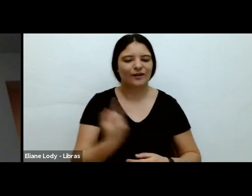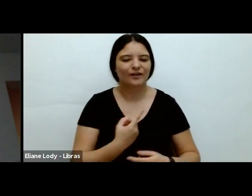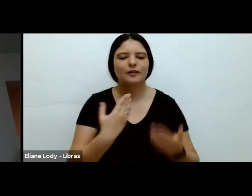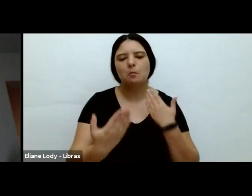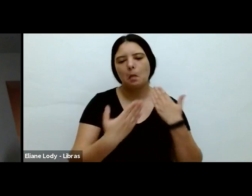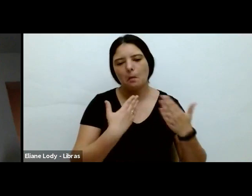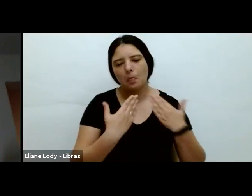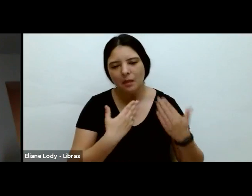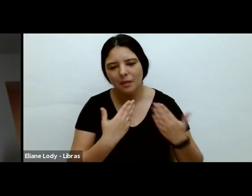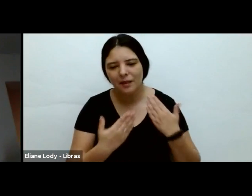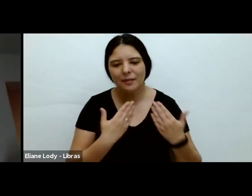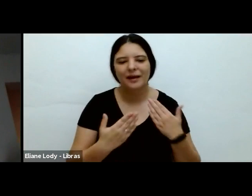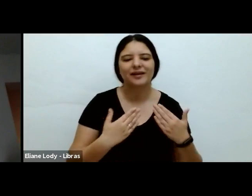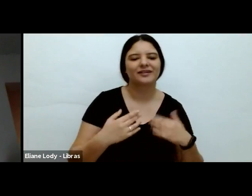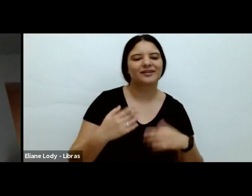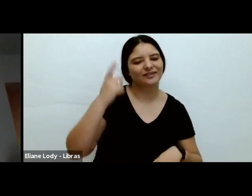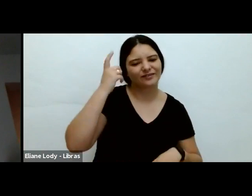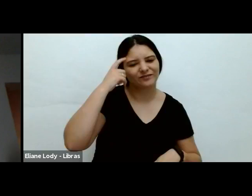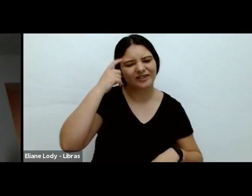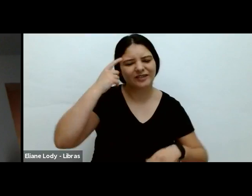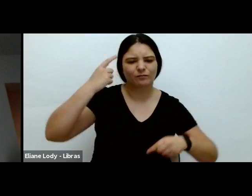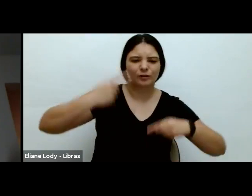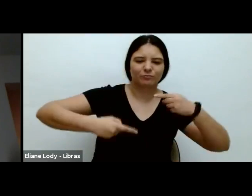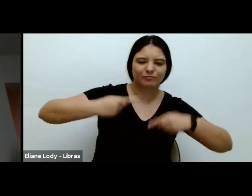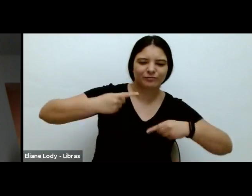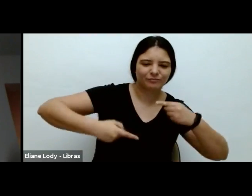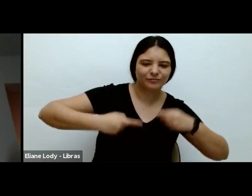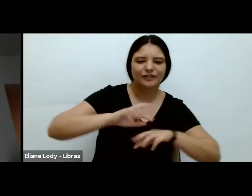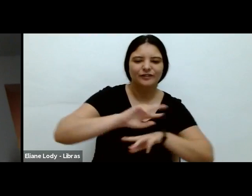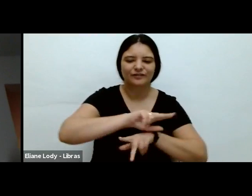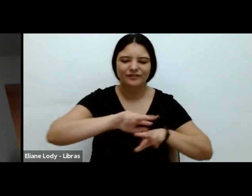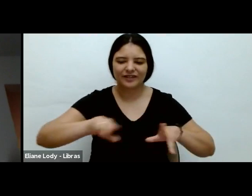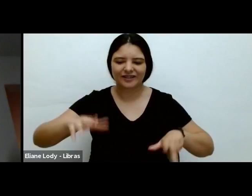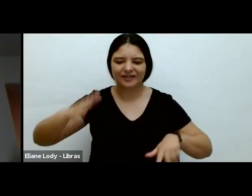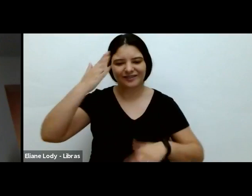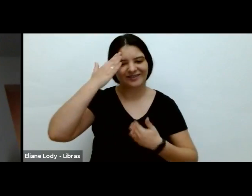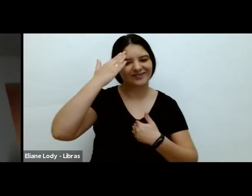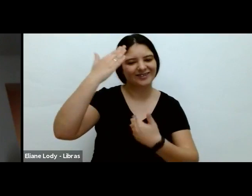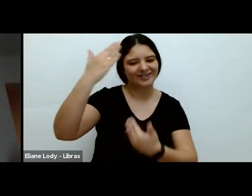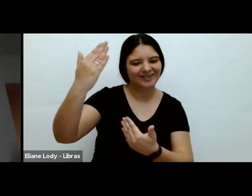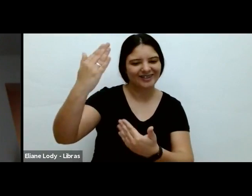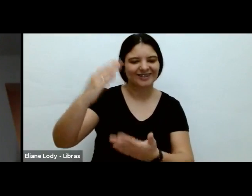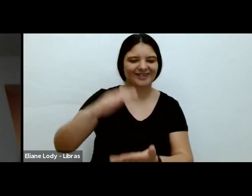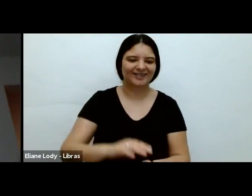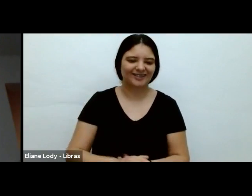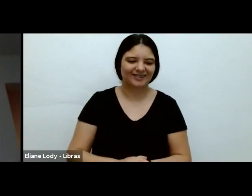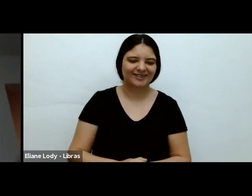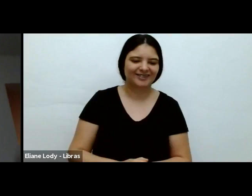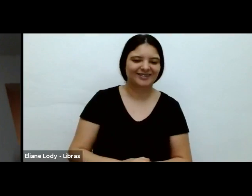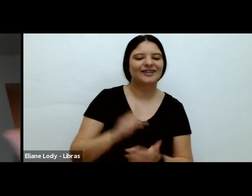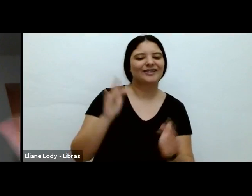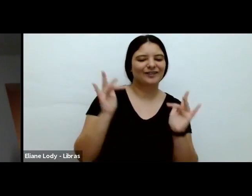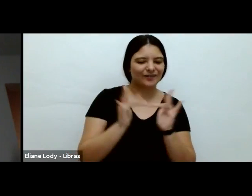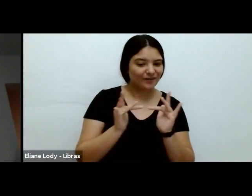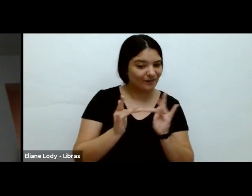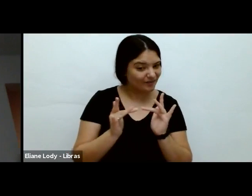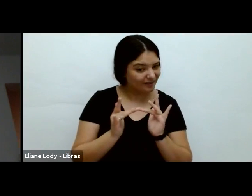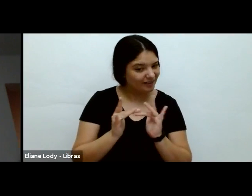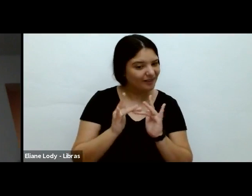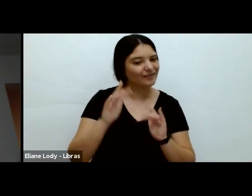and I'm sure we would have much more to discuss. And that's it. Thank you And that's it. Thank you so much We'll be. in touch. Thank you very